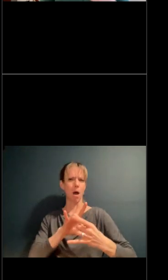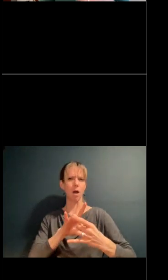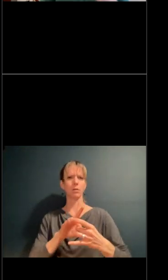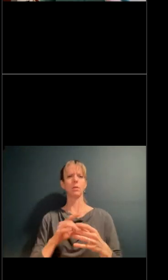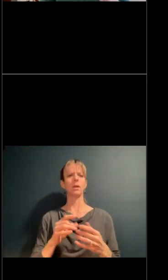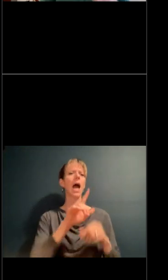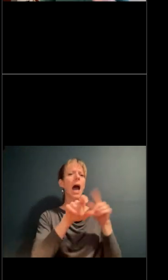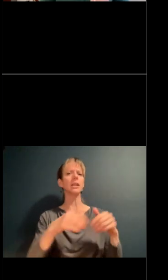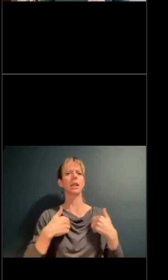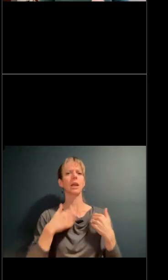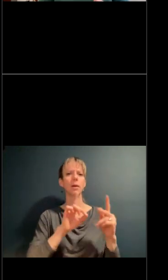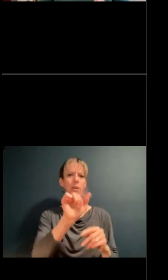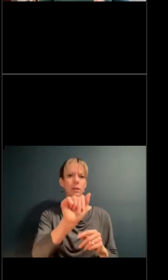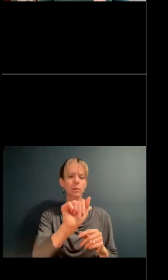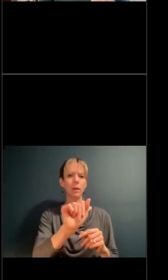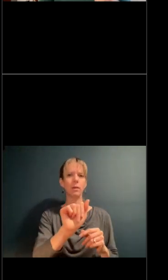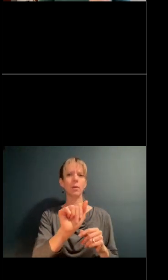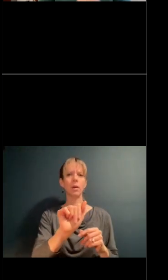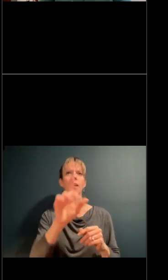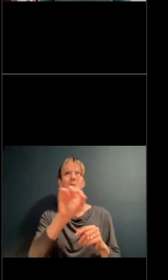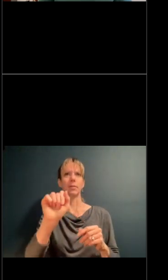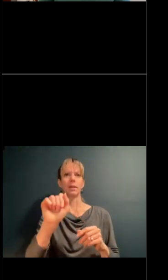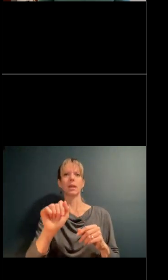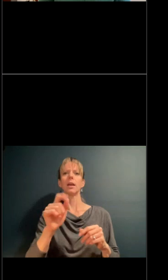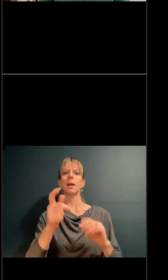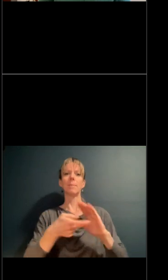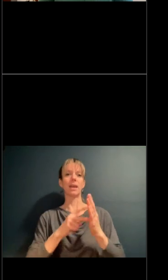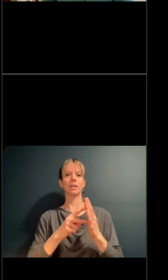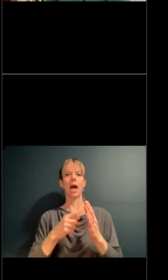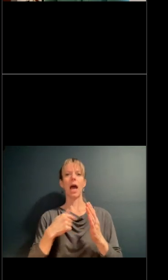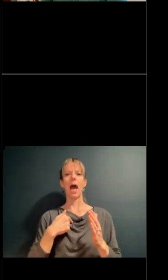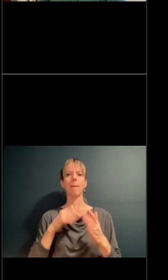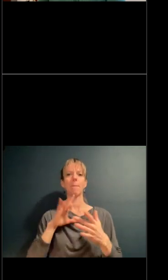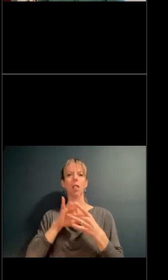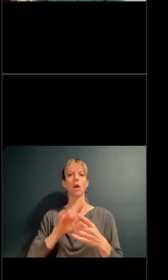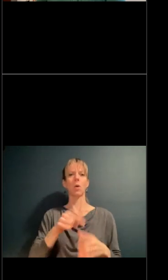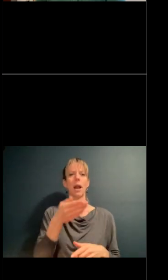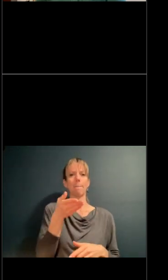They say, "I know I belong when I'm present, when I'm invited,